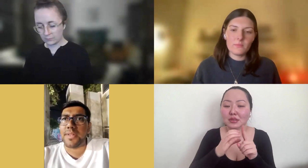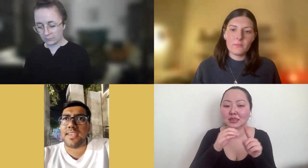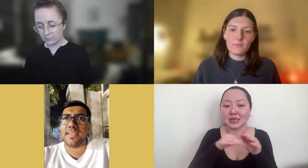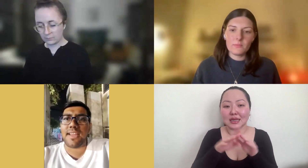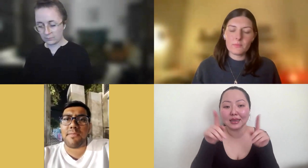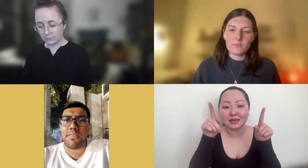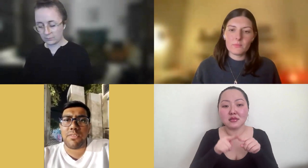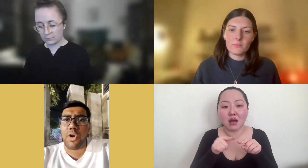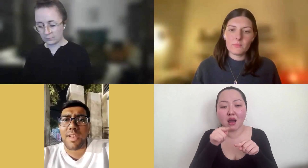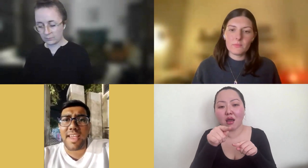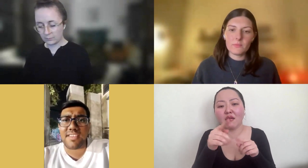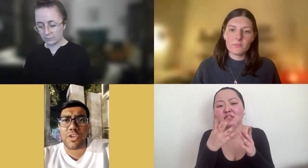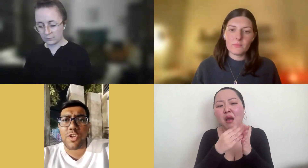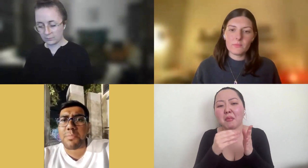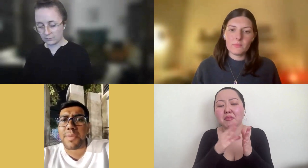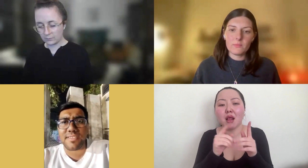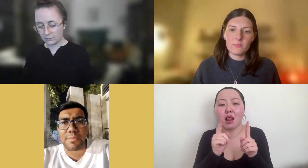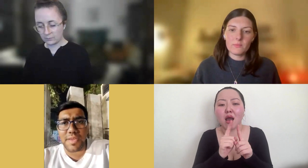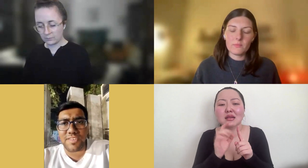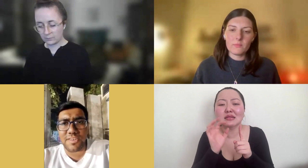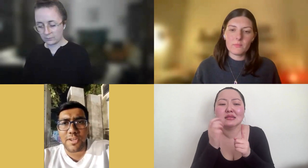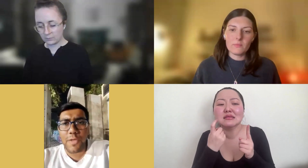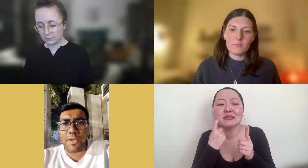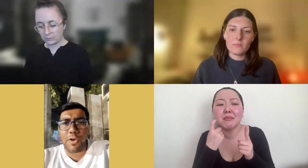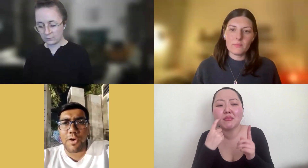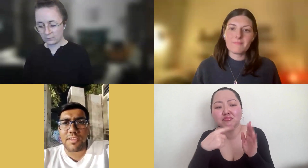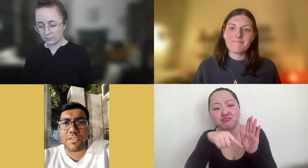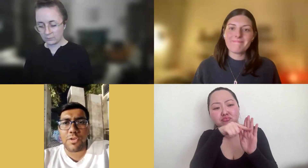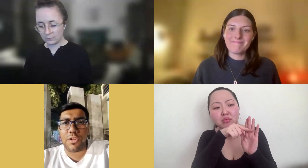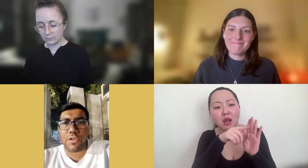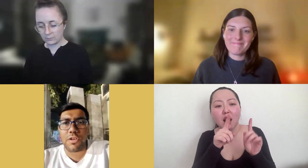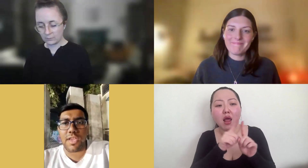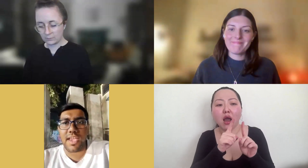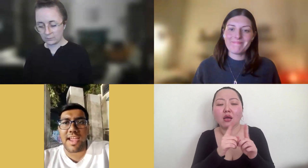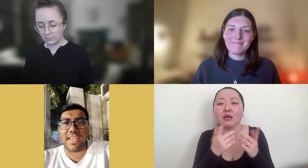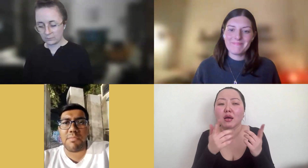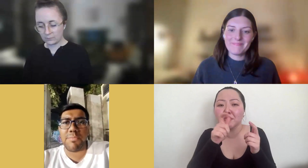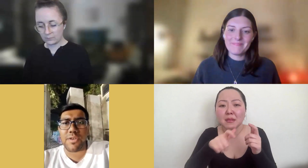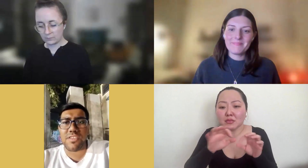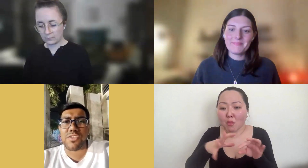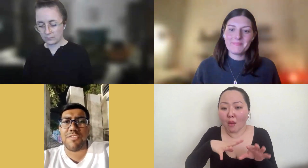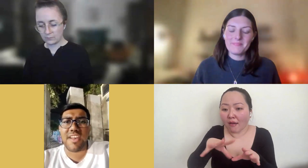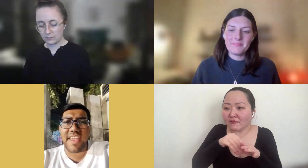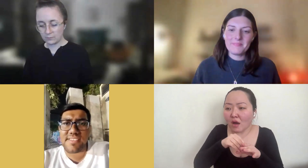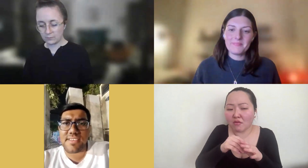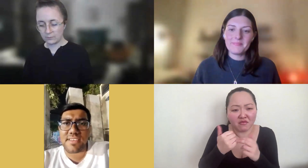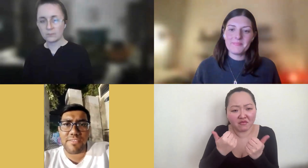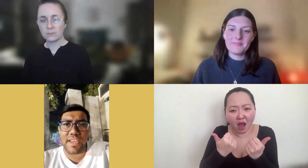simple things like normalising non-participation. Or, you know, looking at the importance of rest